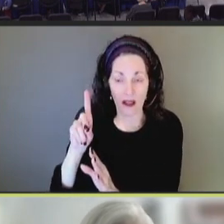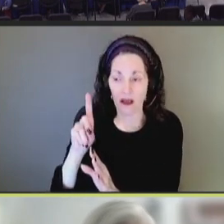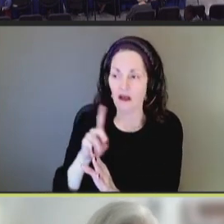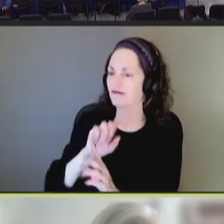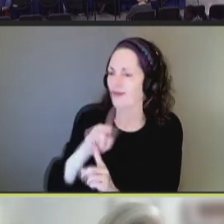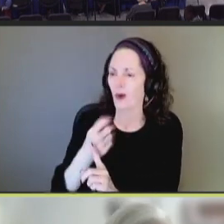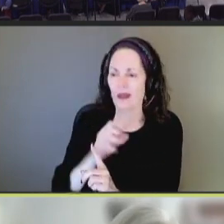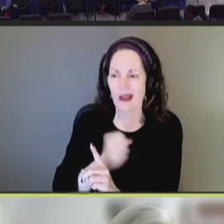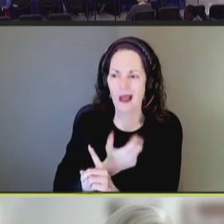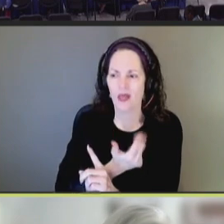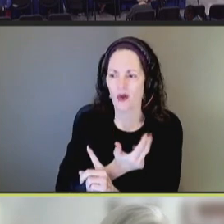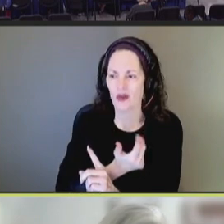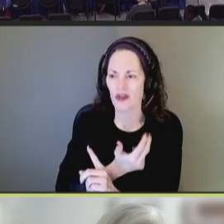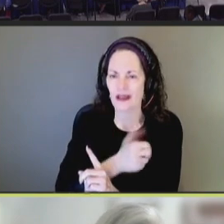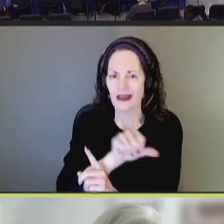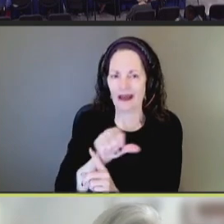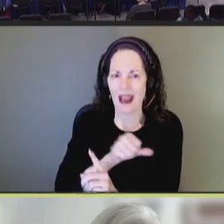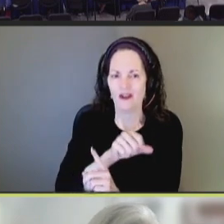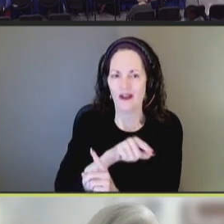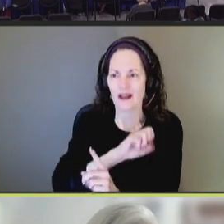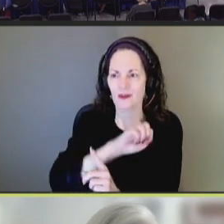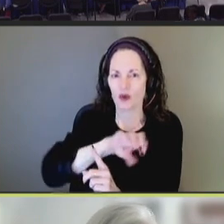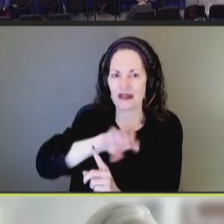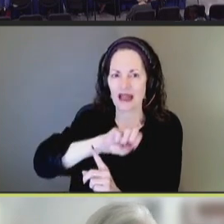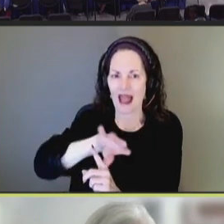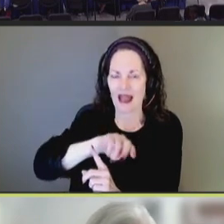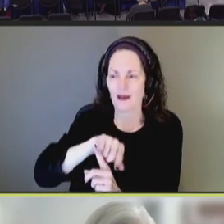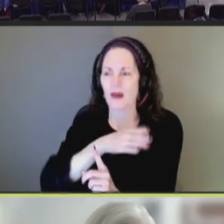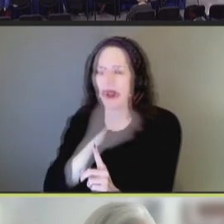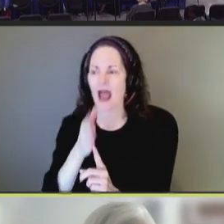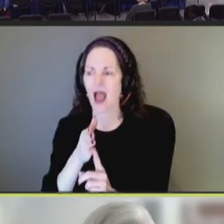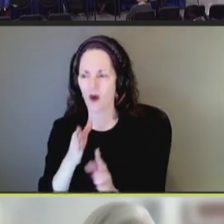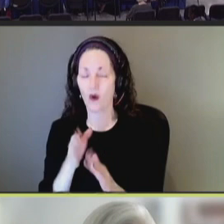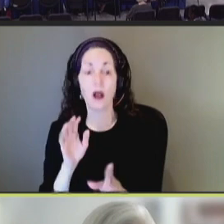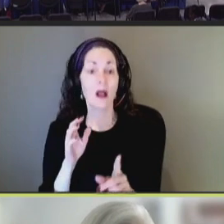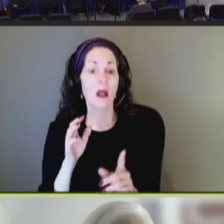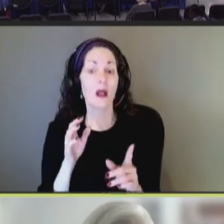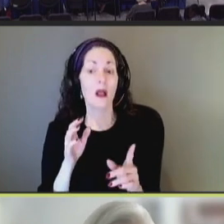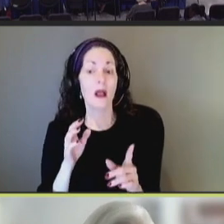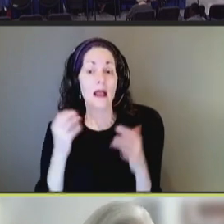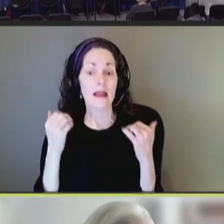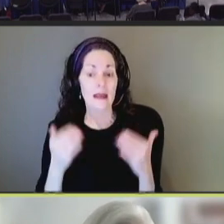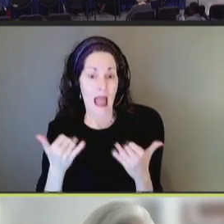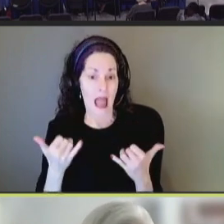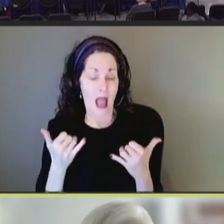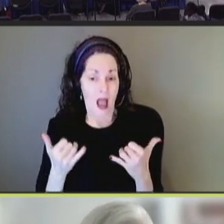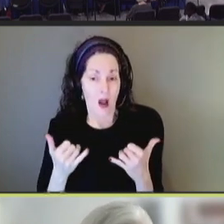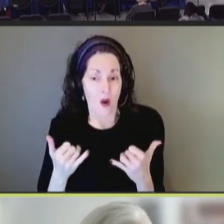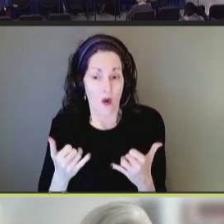through specialized funding. The data received -- shared with CDC had strict limitations on